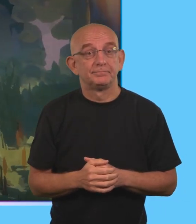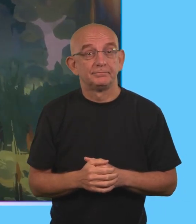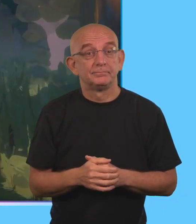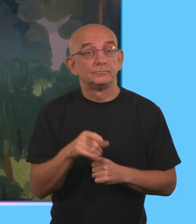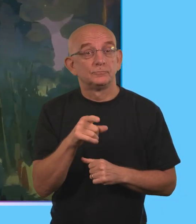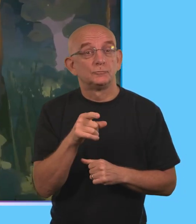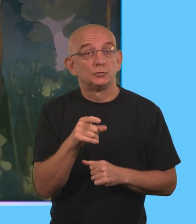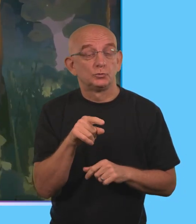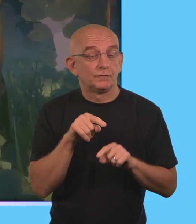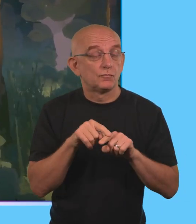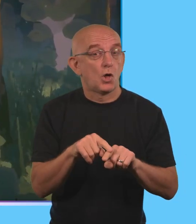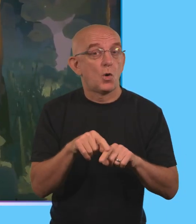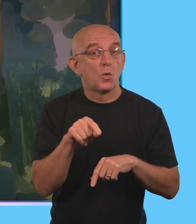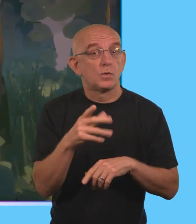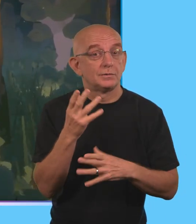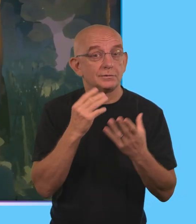Follow this sound to find flowers.